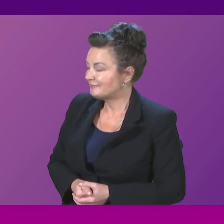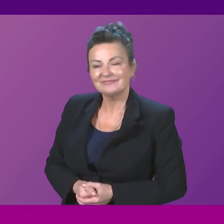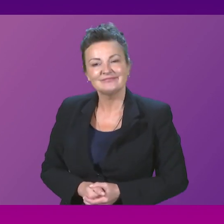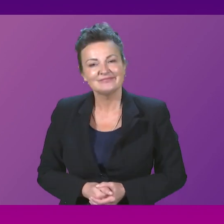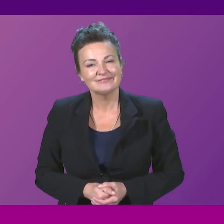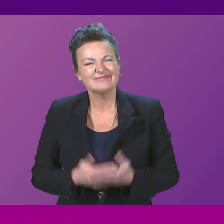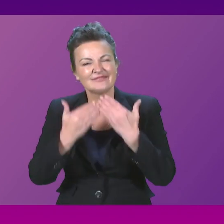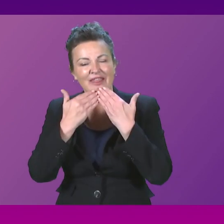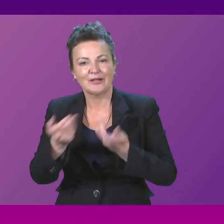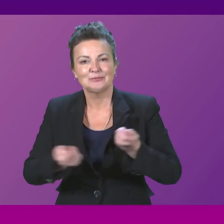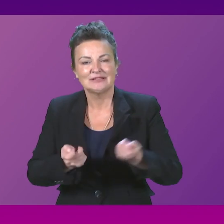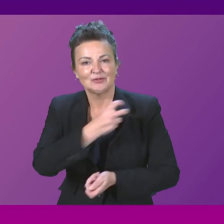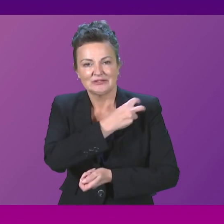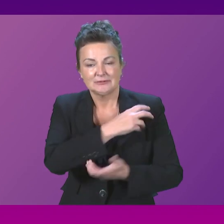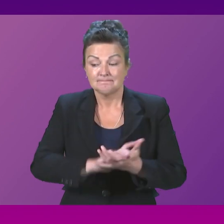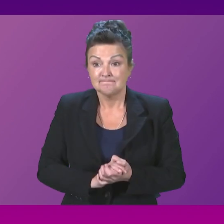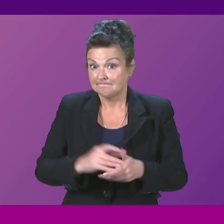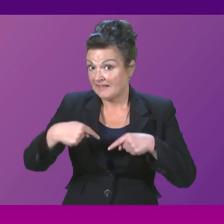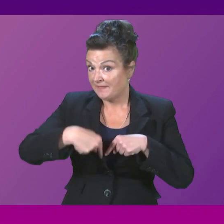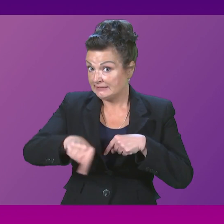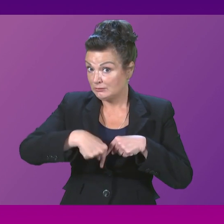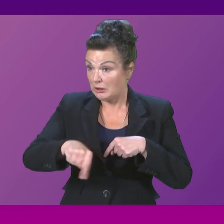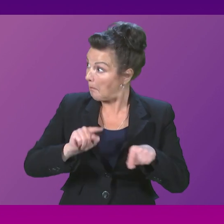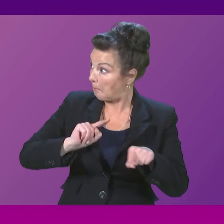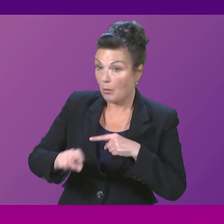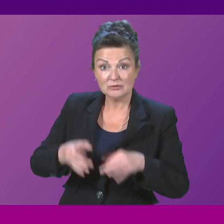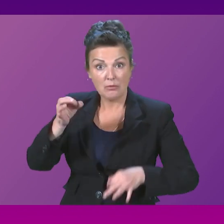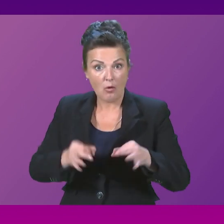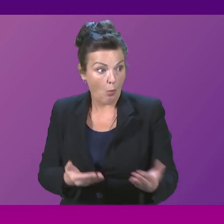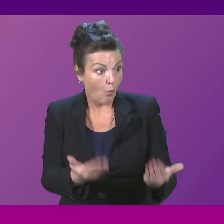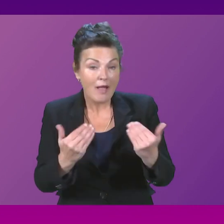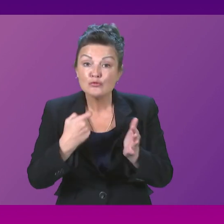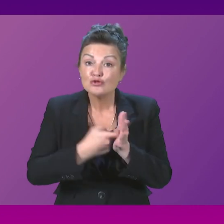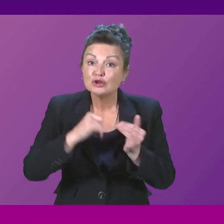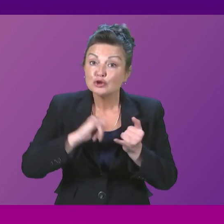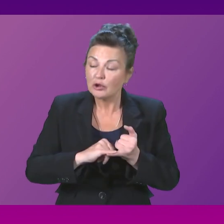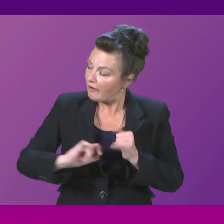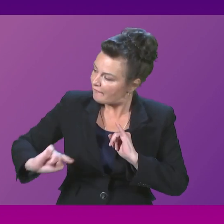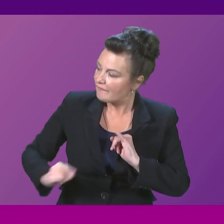This week, while most politicians have welcomed Rishi Sunak as the first British Indian Prime